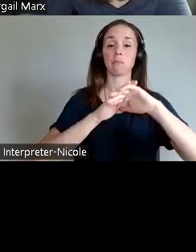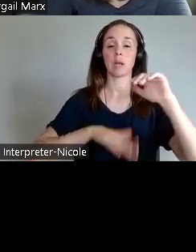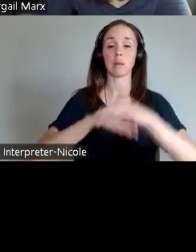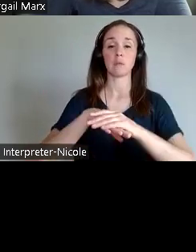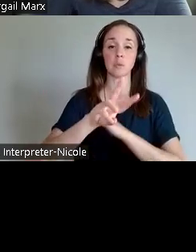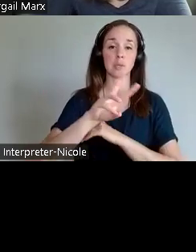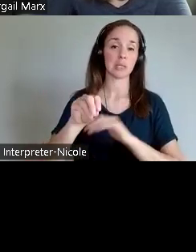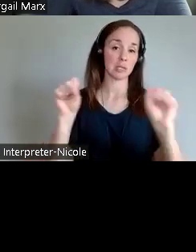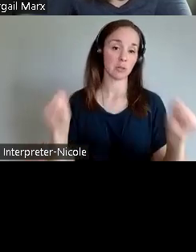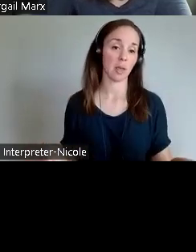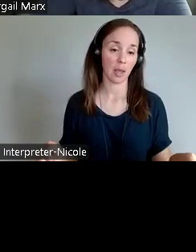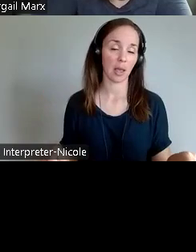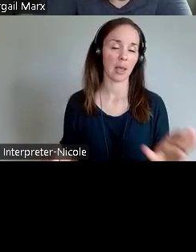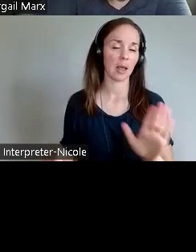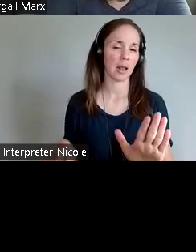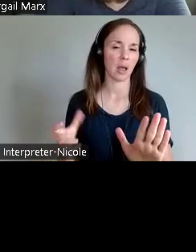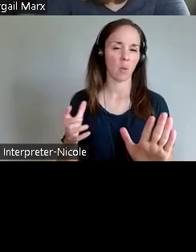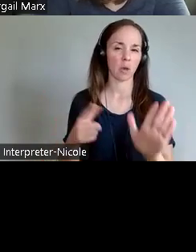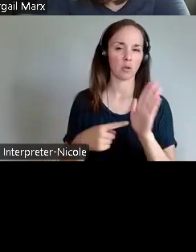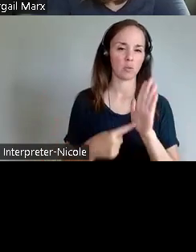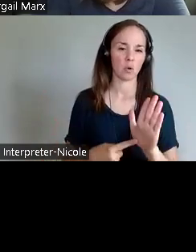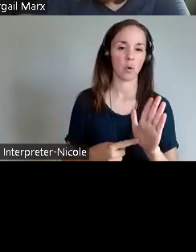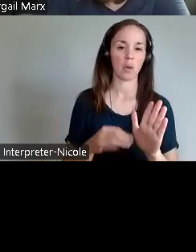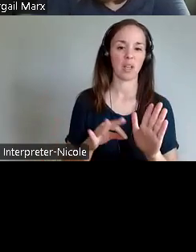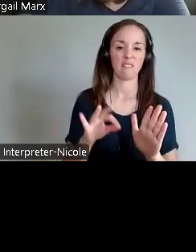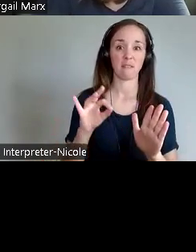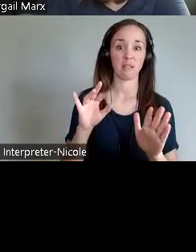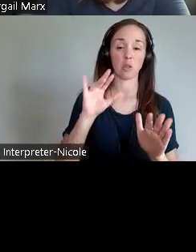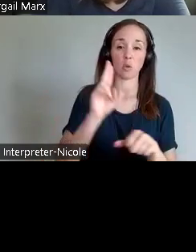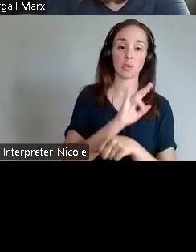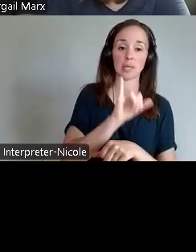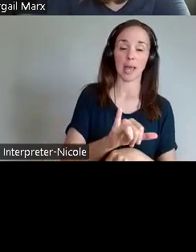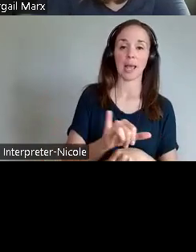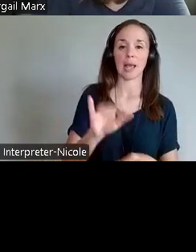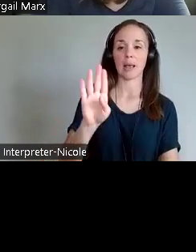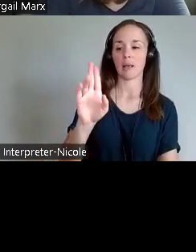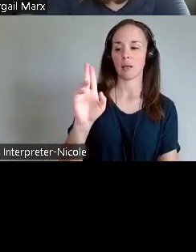One thing I want to point out when you go this route is that the button shifters move.